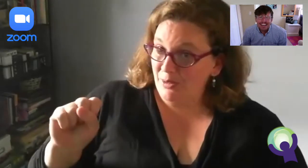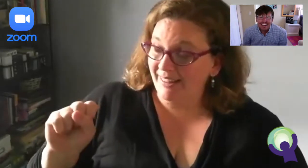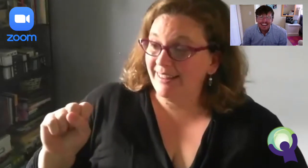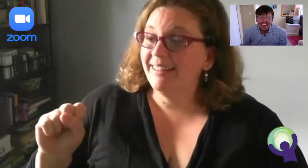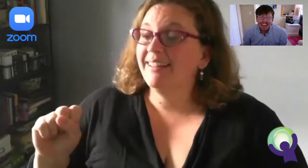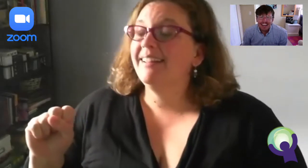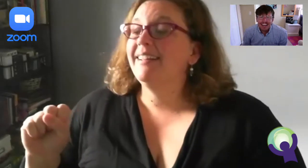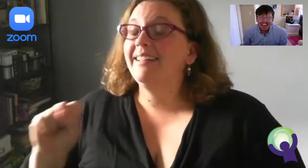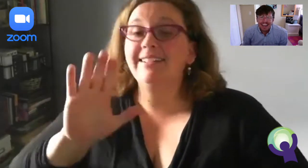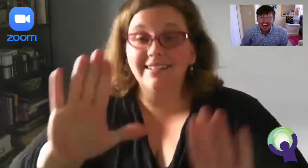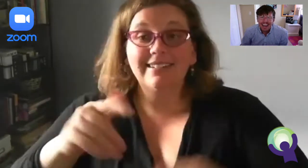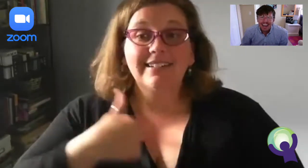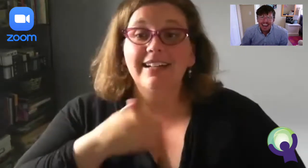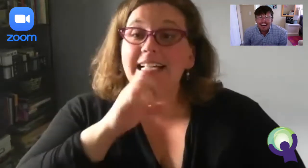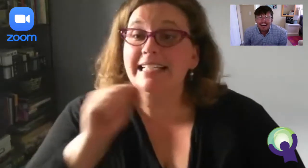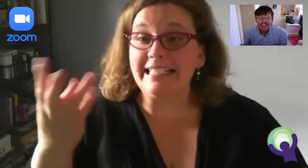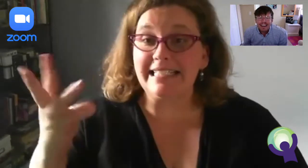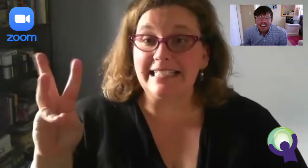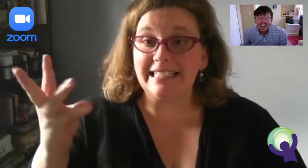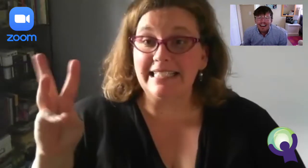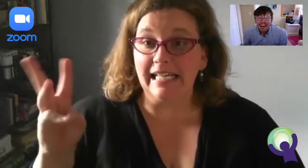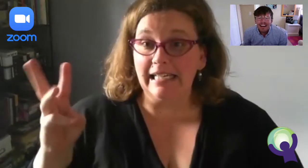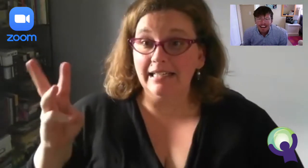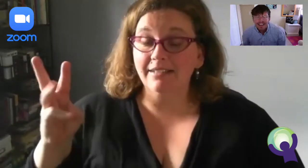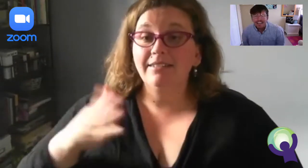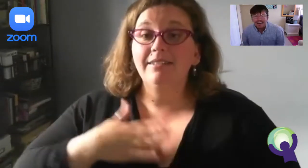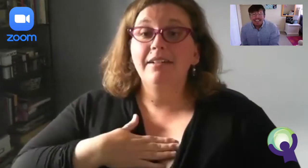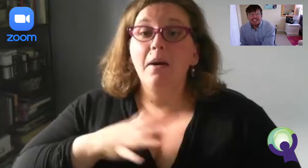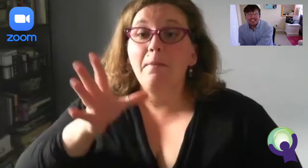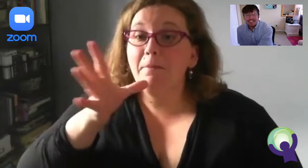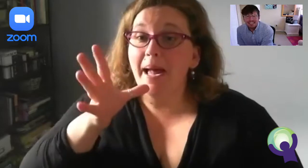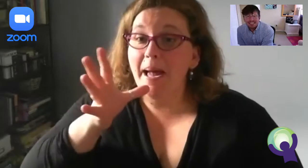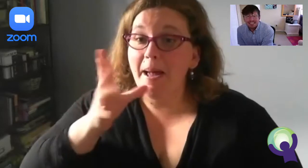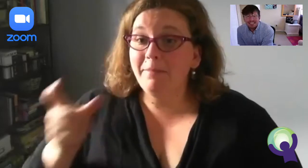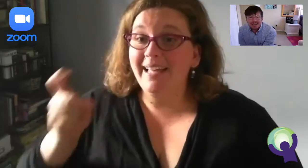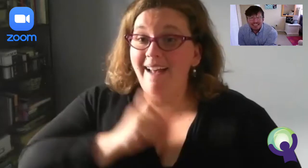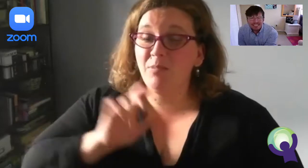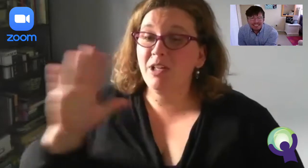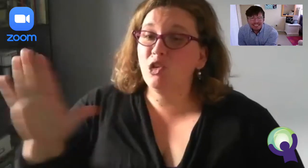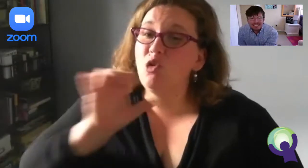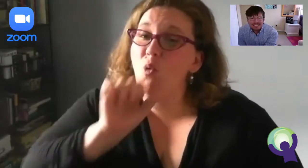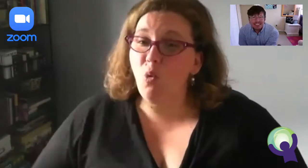When I was in high school, when I was 16, my mom